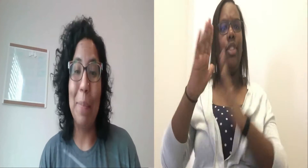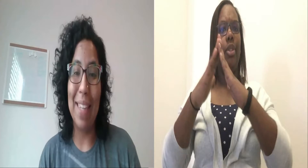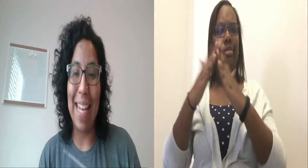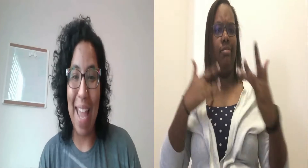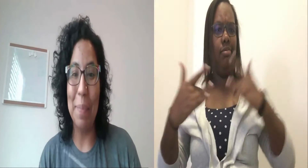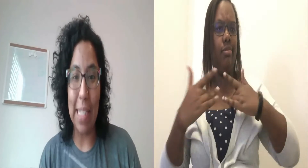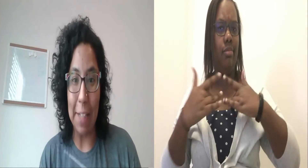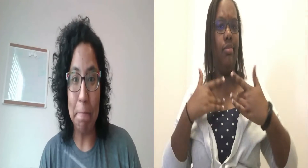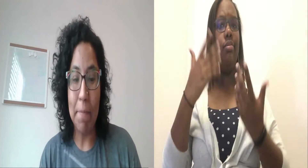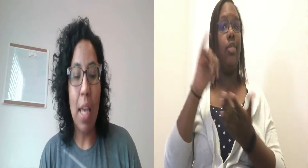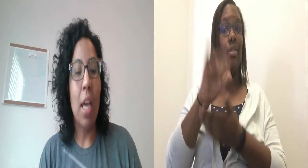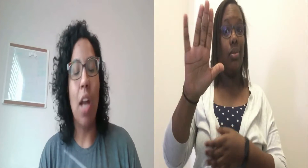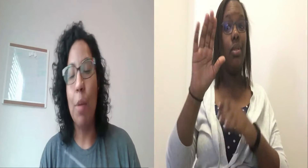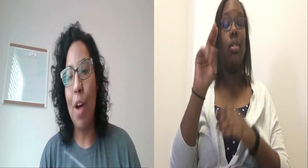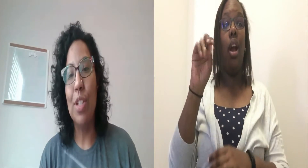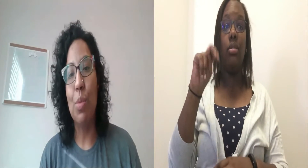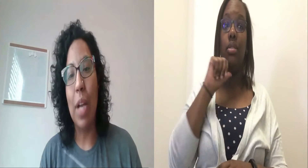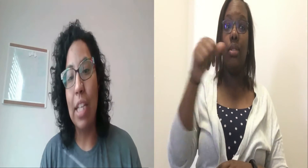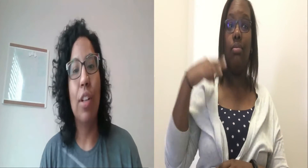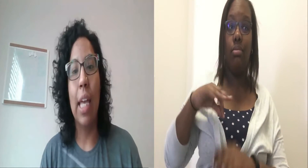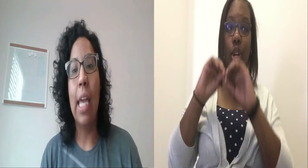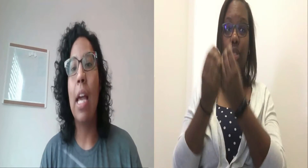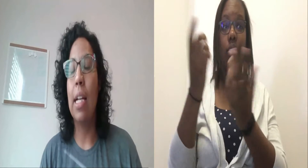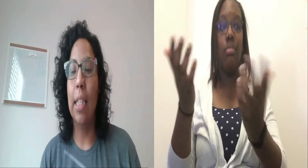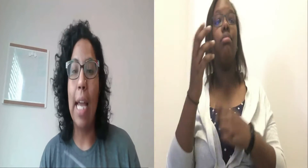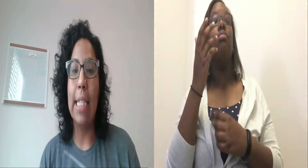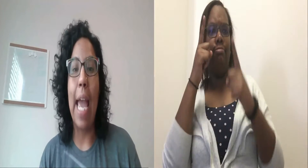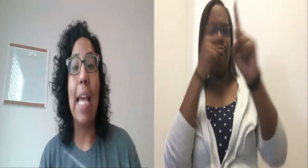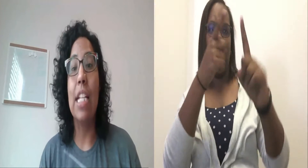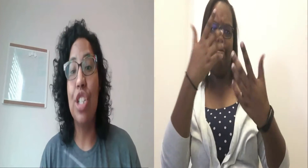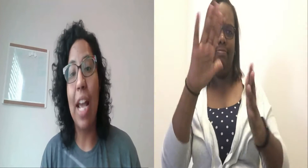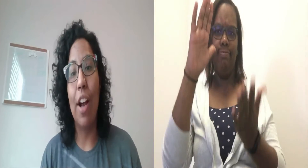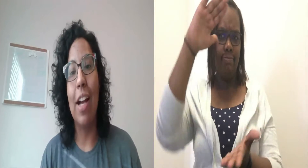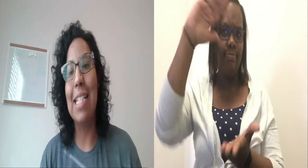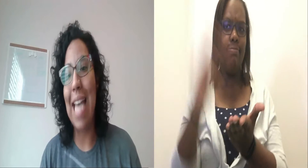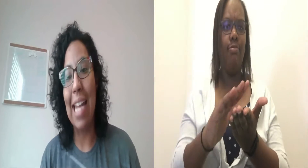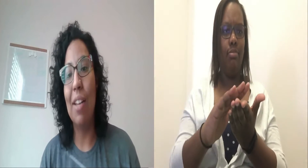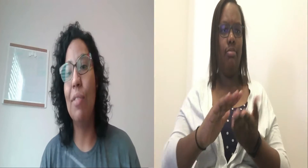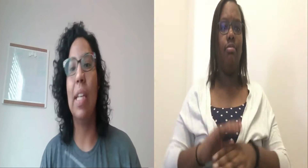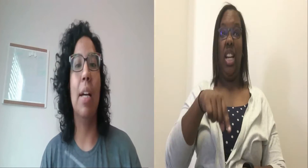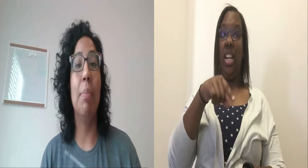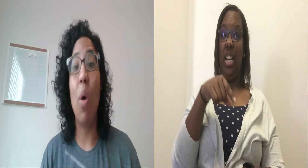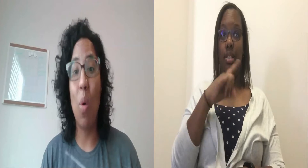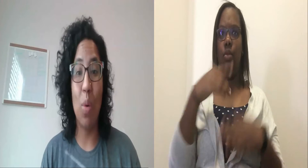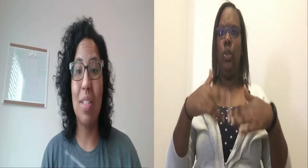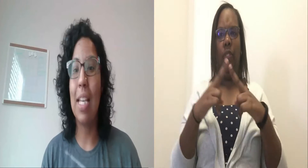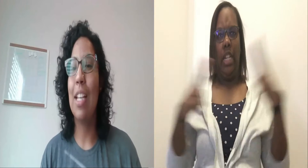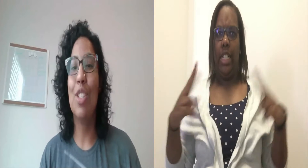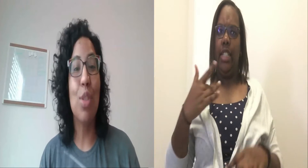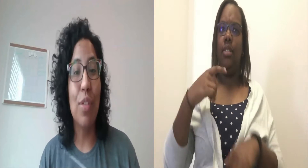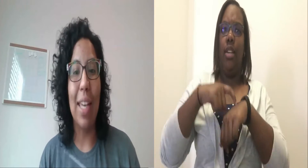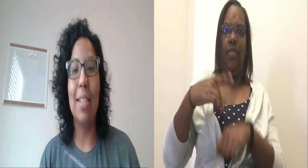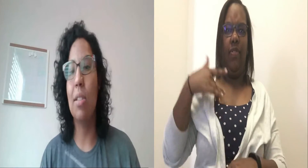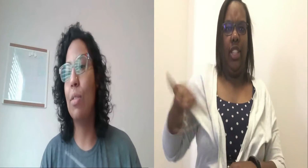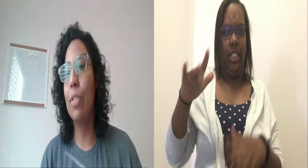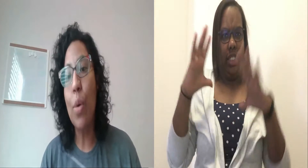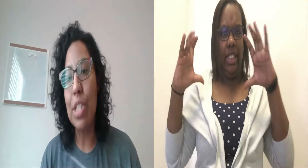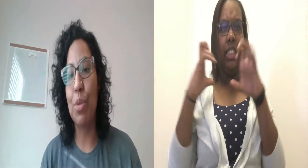mean that it can't be done. Nonprofits regularly collect and share data via polls, surveys, focus